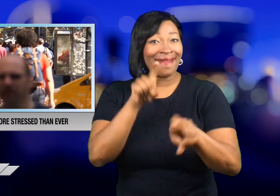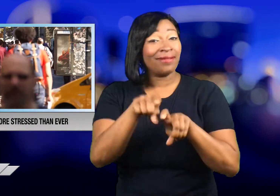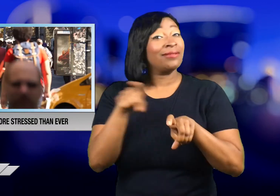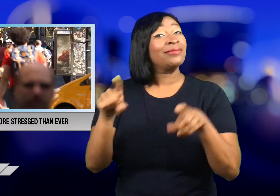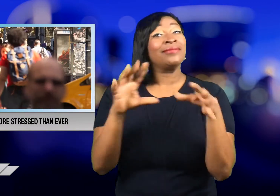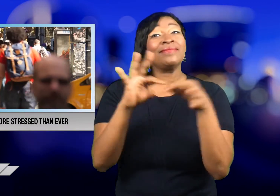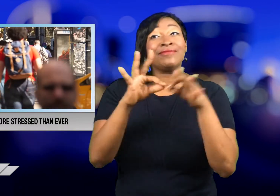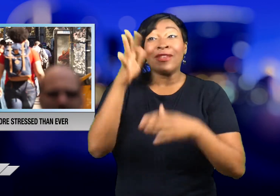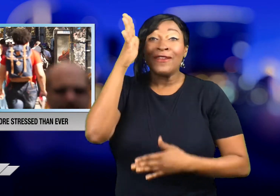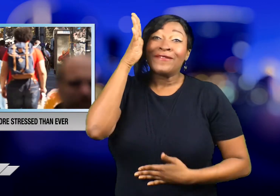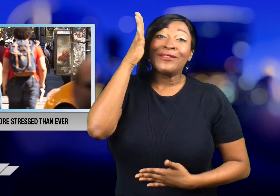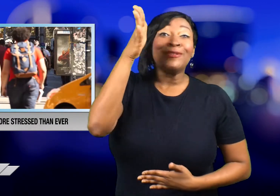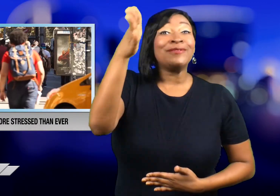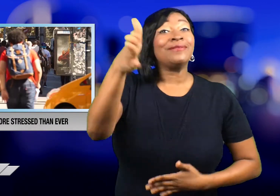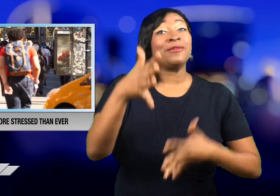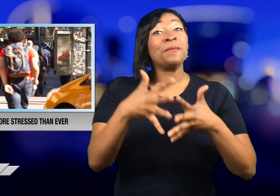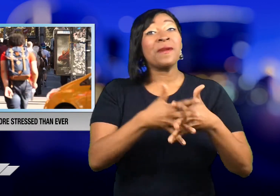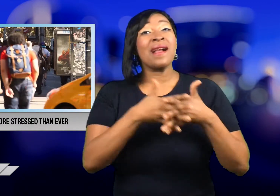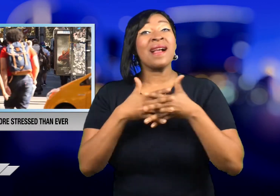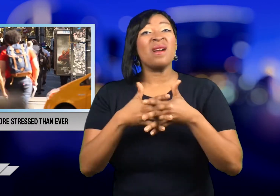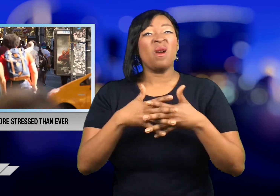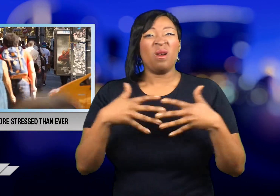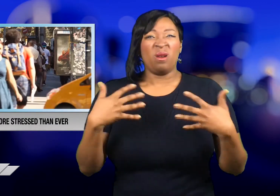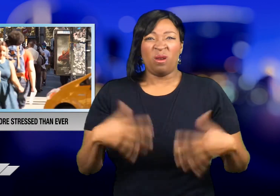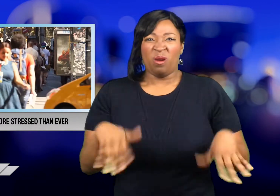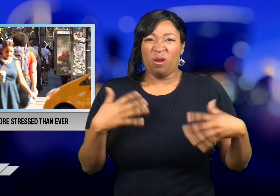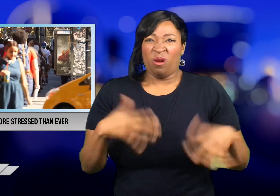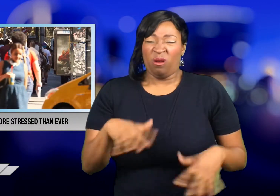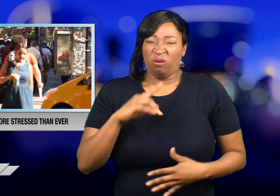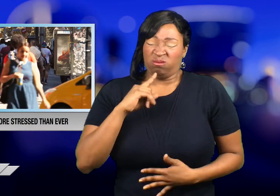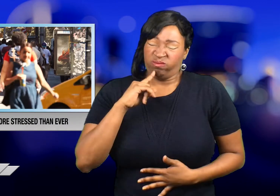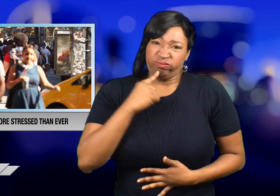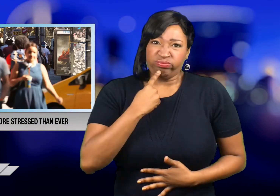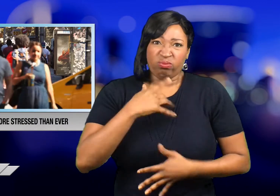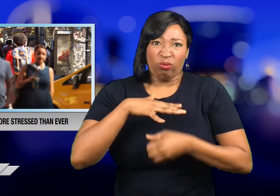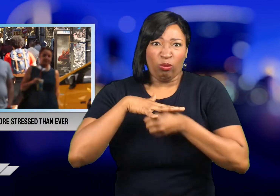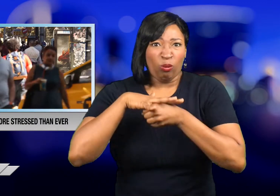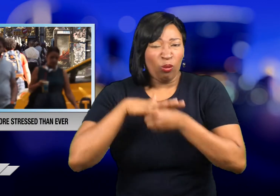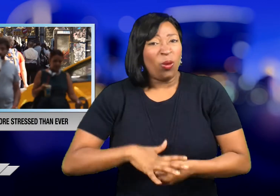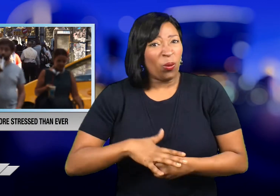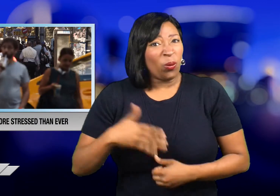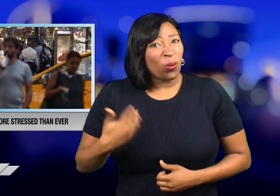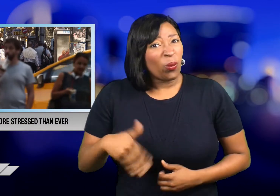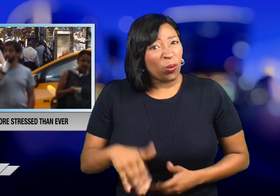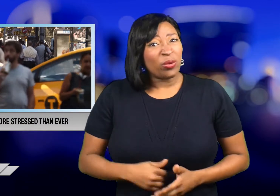the future of the nation is a very significant source of stress for them.